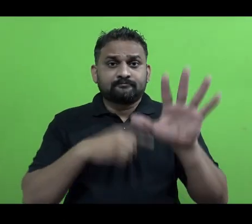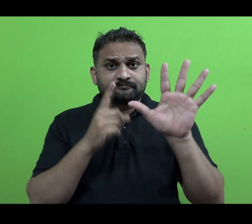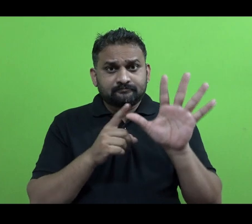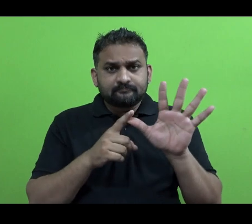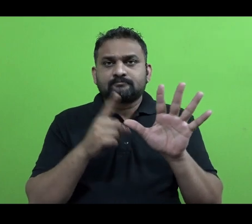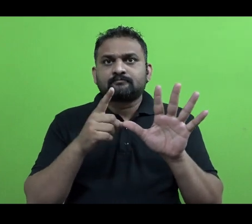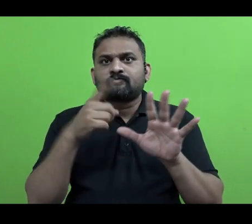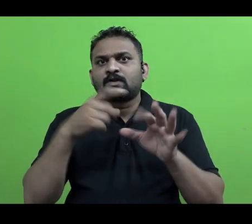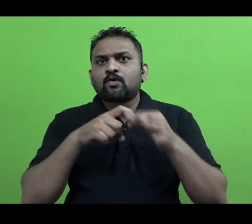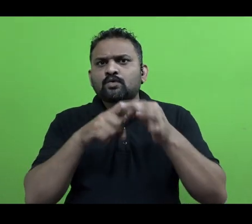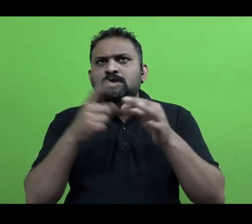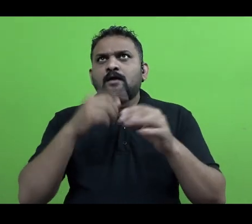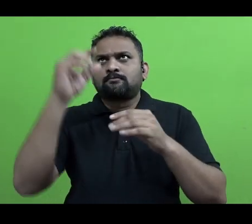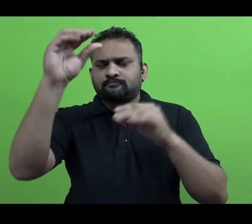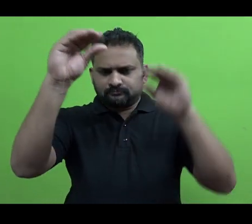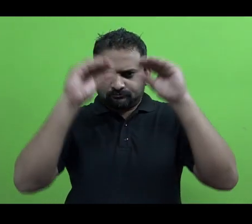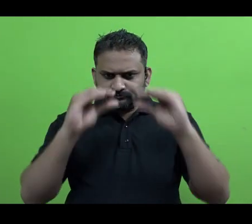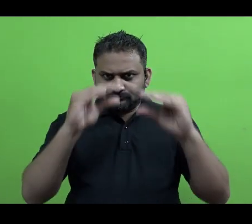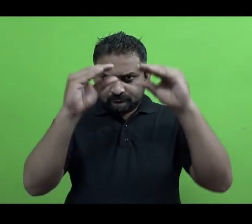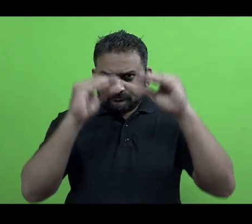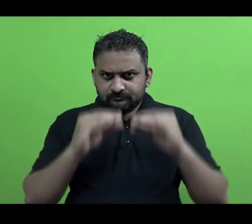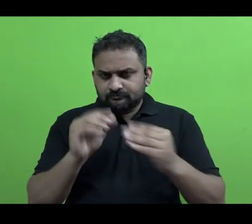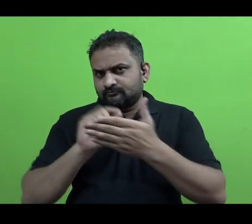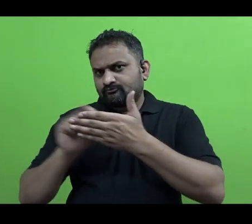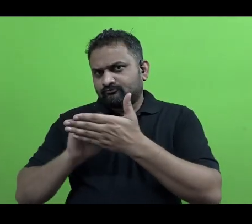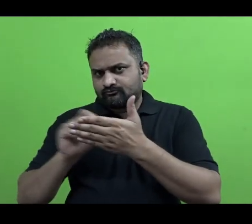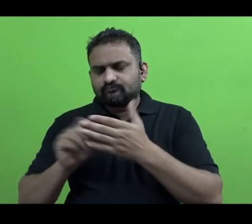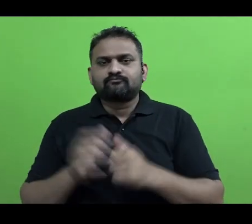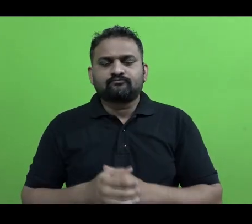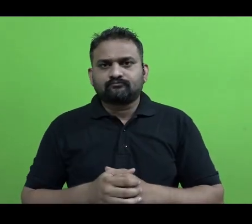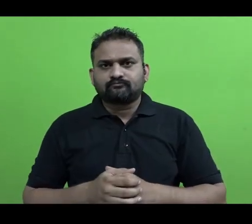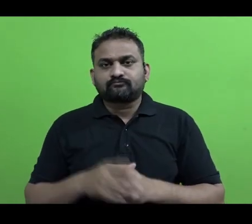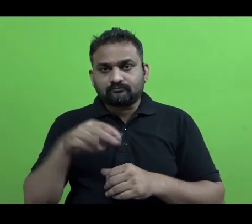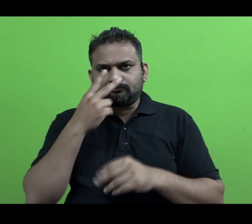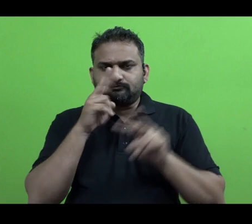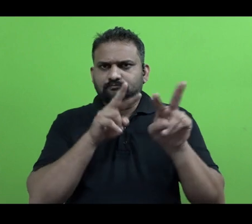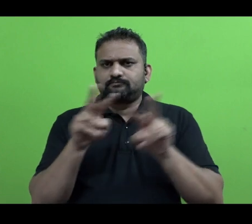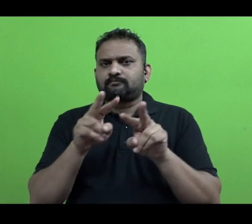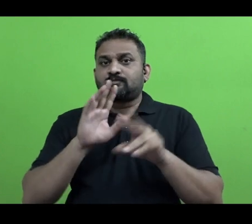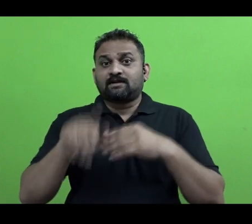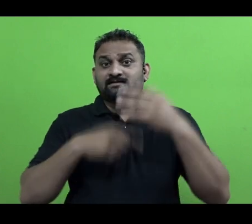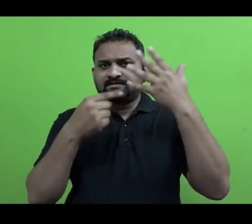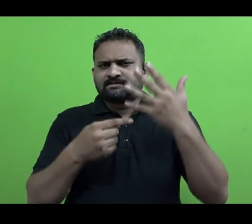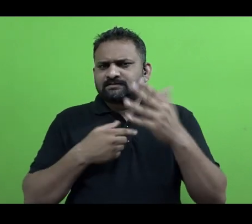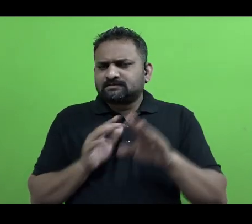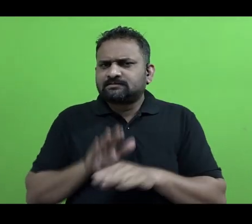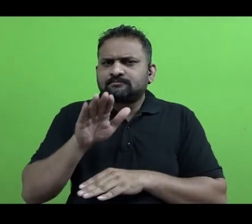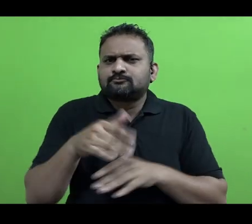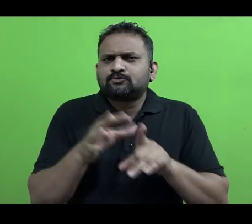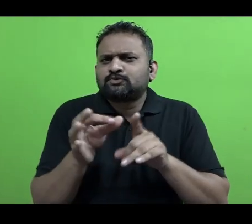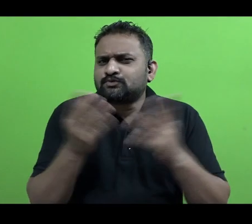Step five write the problem statements. Let's take a look at what is step six.